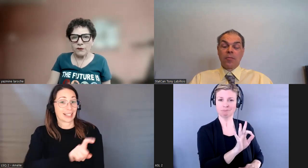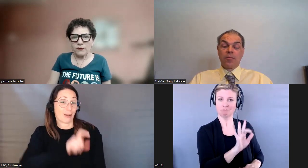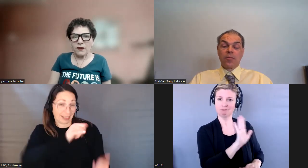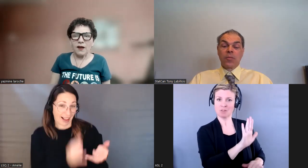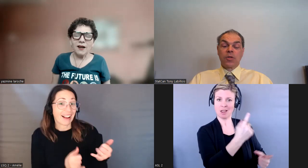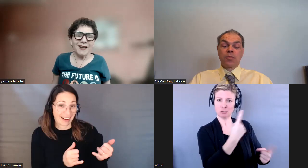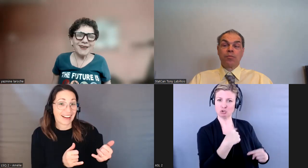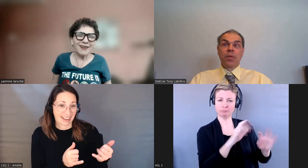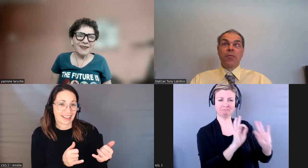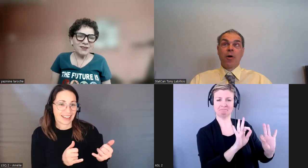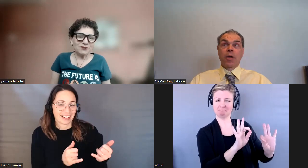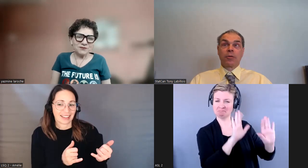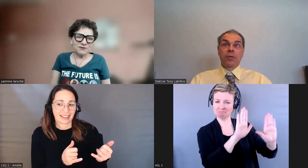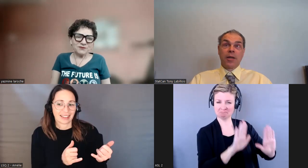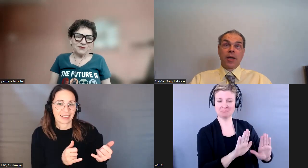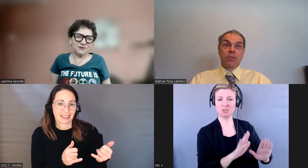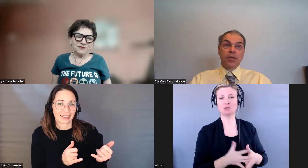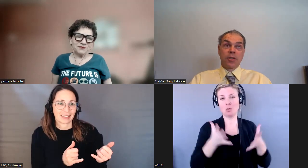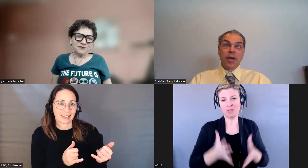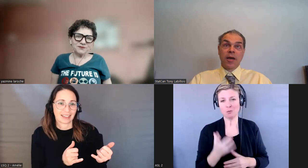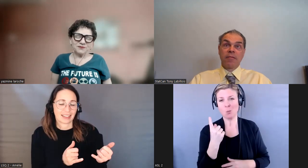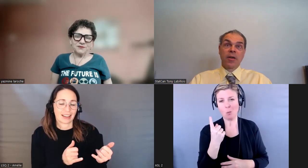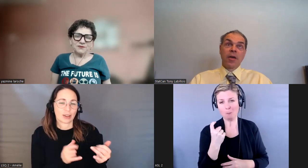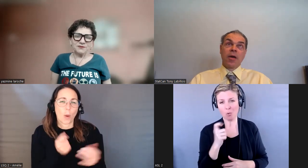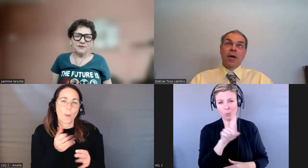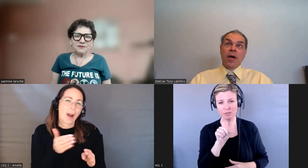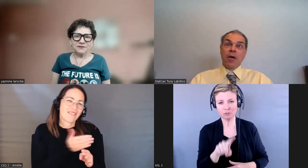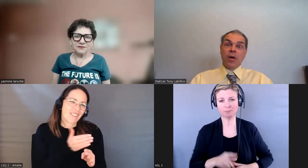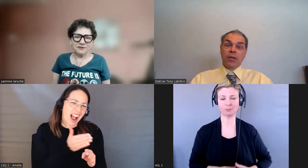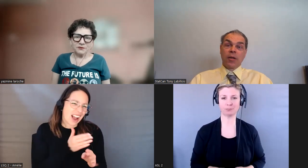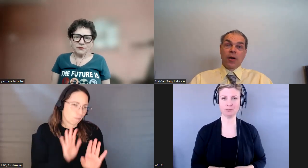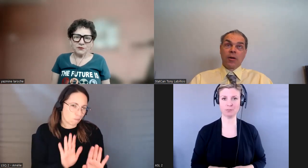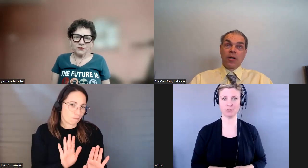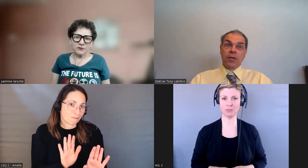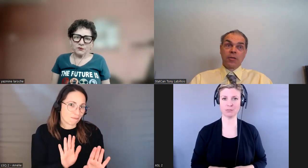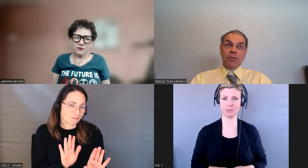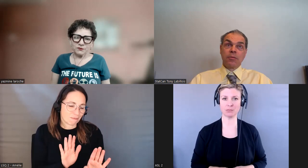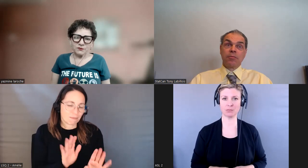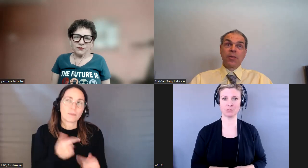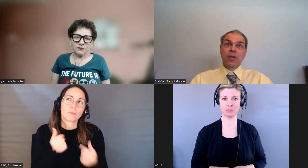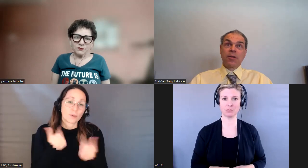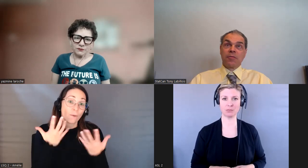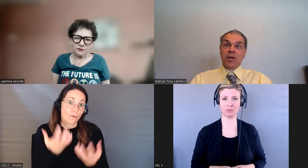just before we go to that last question I have I want our audience to think of their